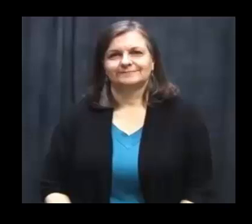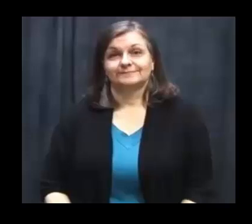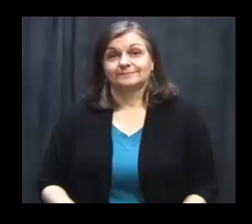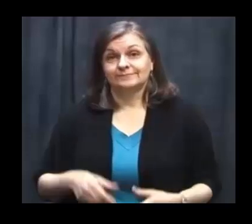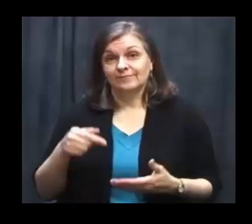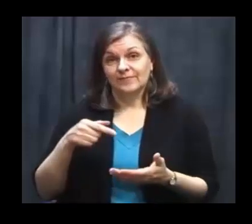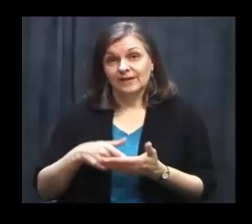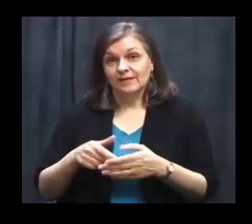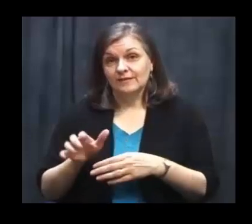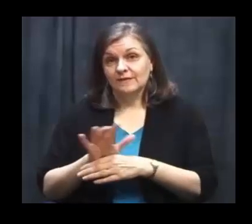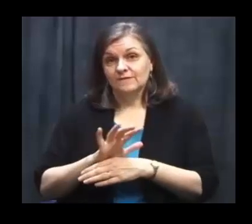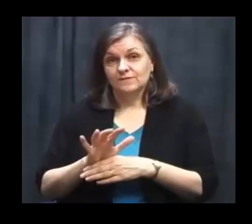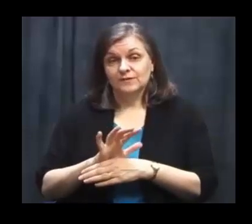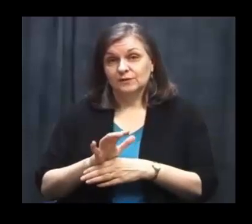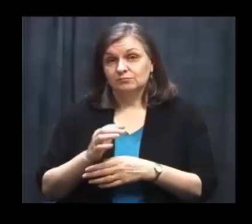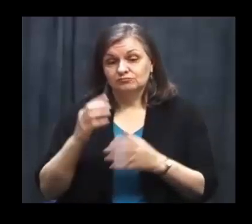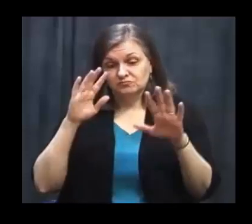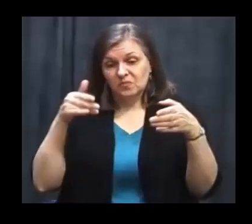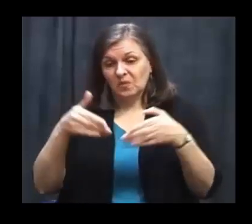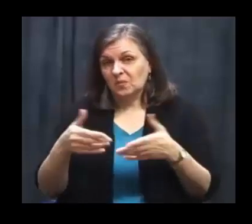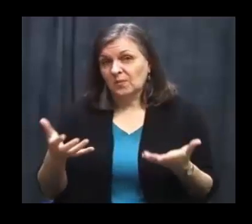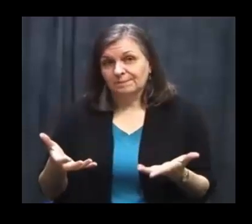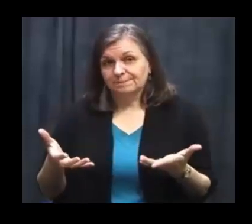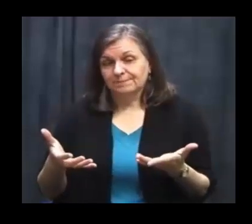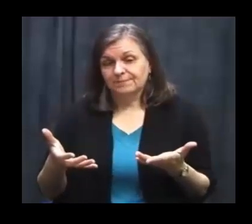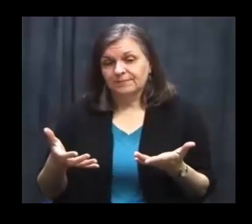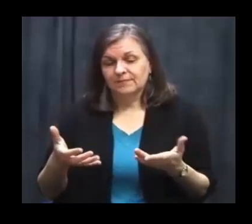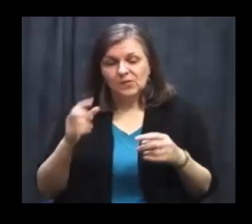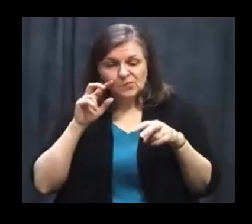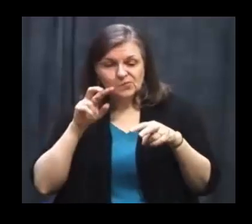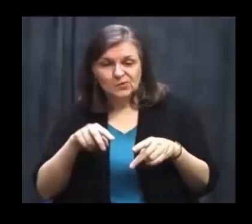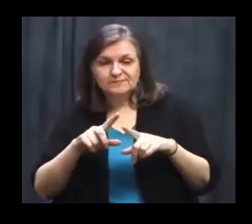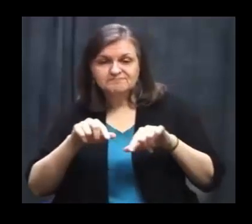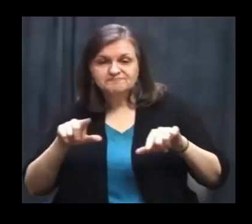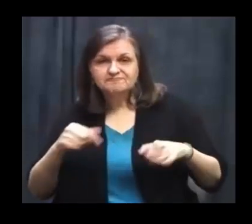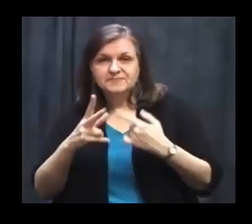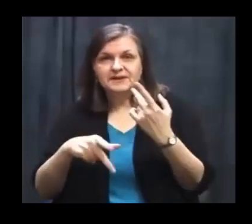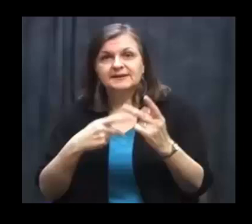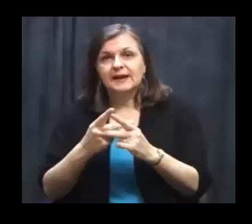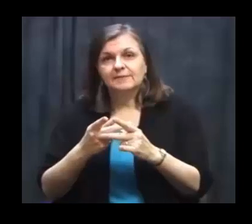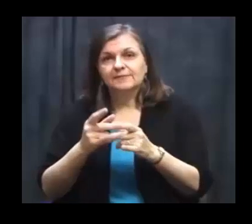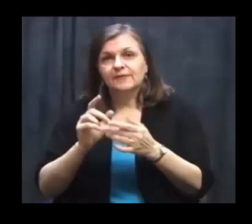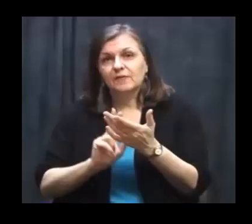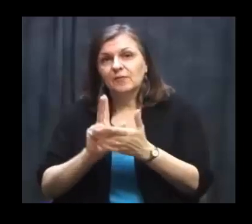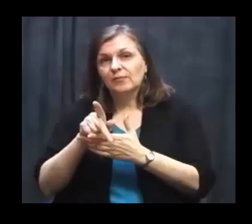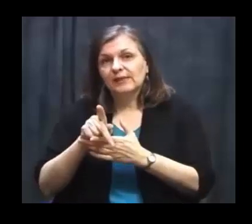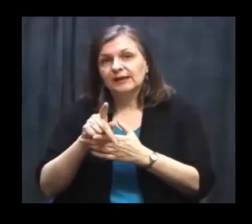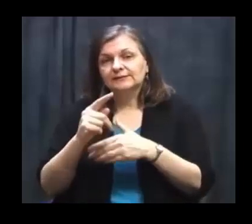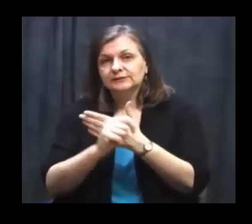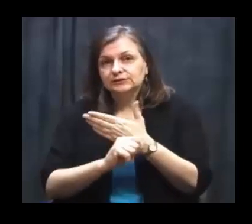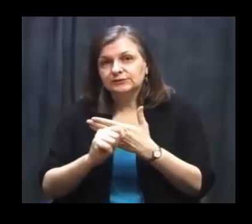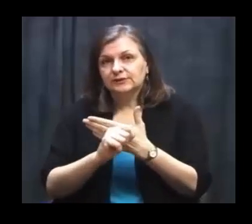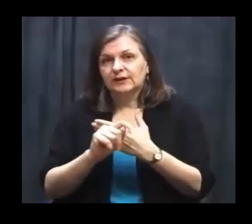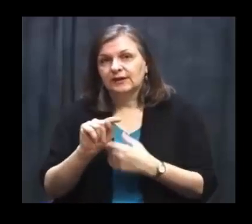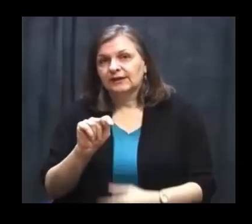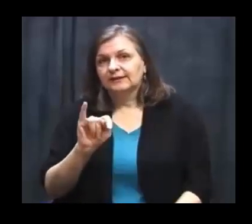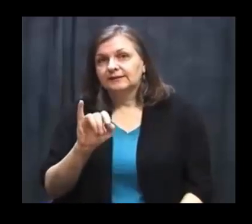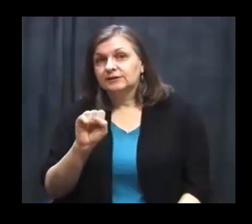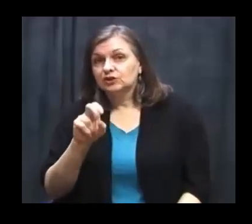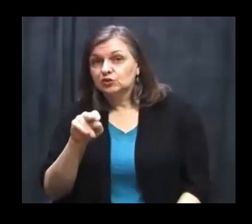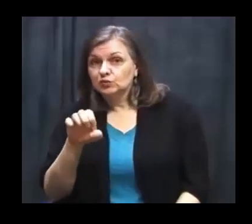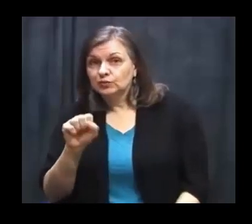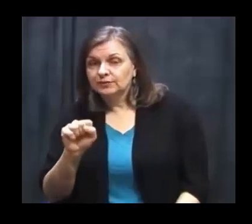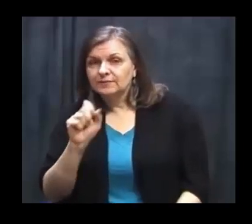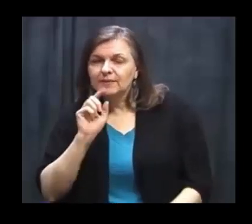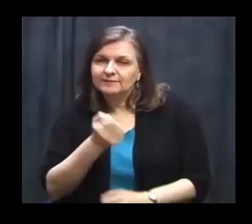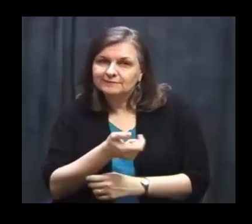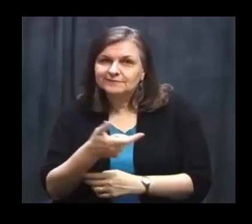Our focus for this session on plants is to think about the actual different types of plant tissues